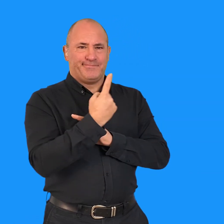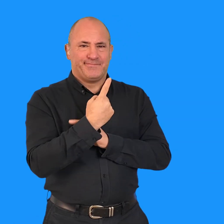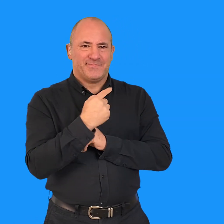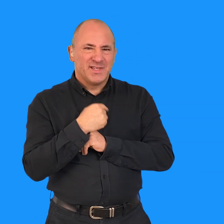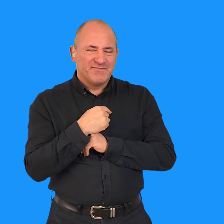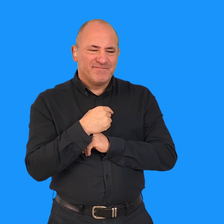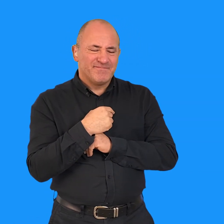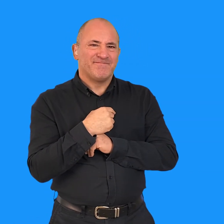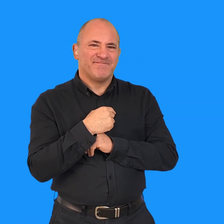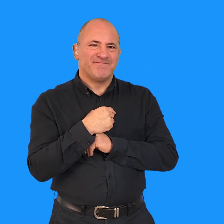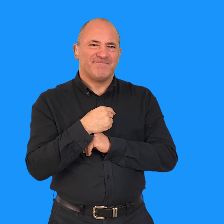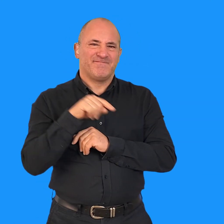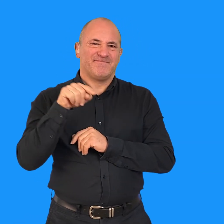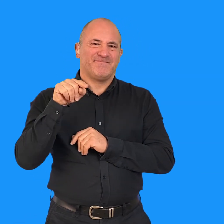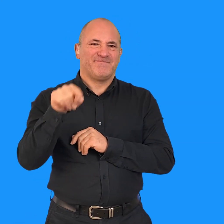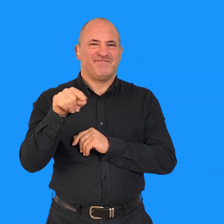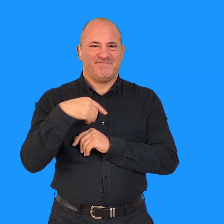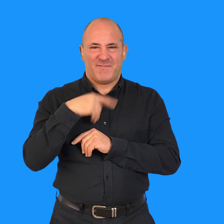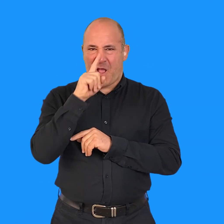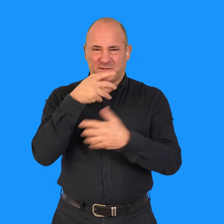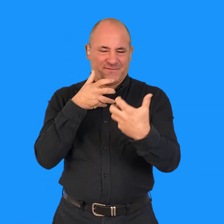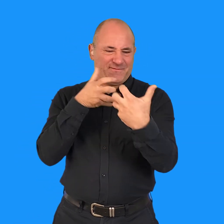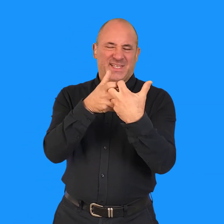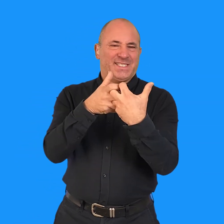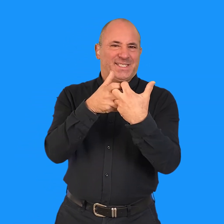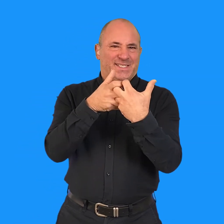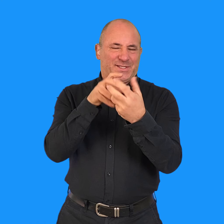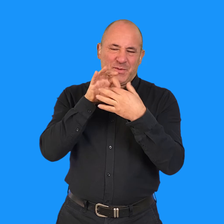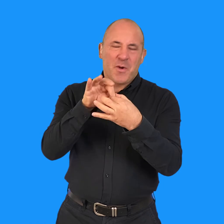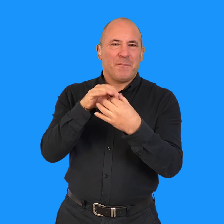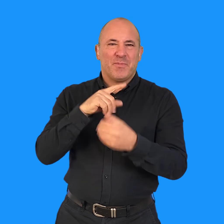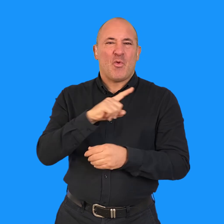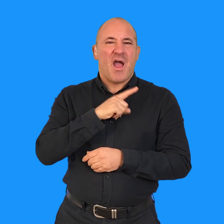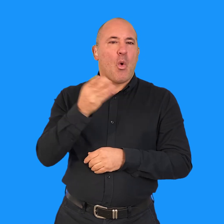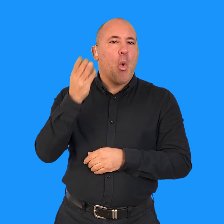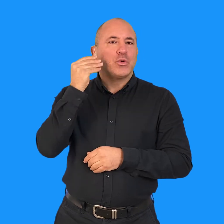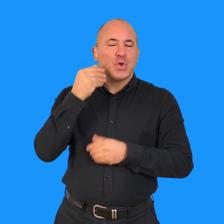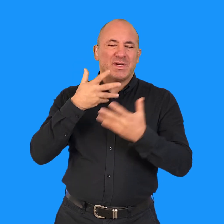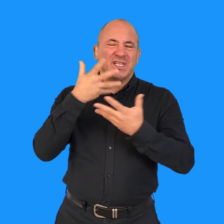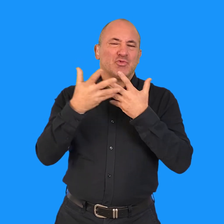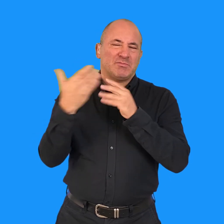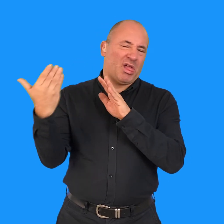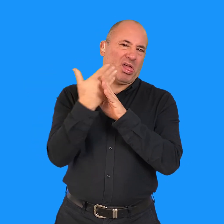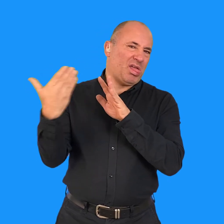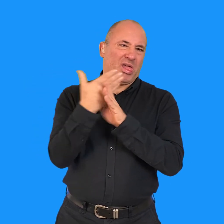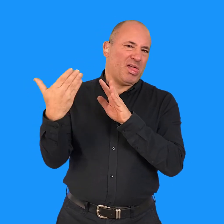after the piece who was completed, an audience member came up to me and said that,